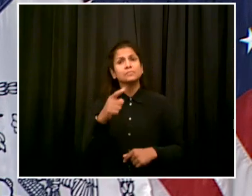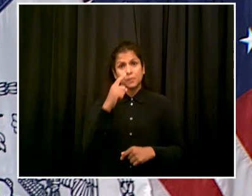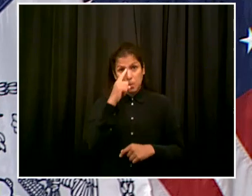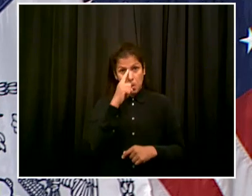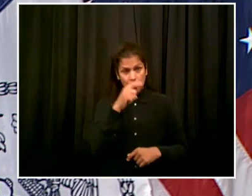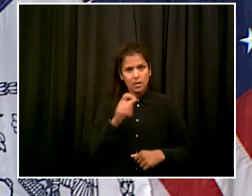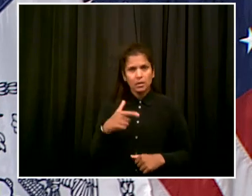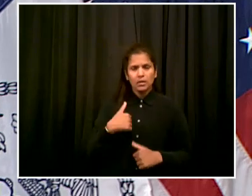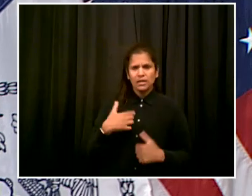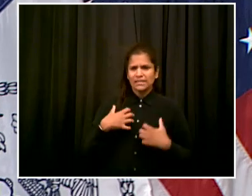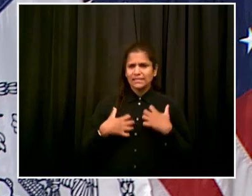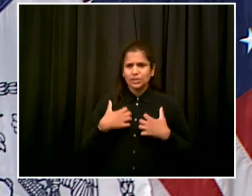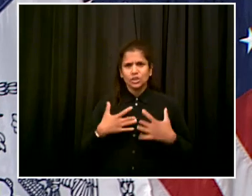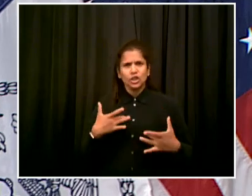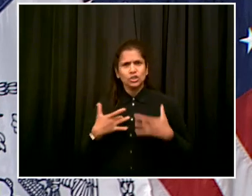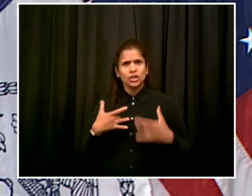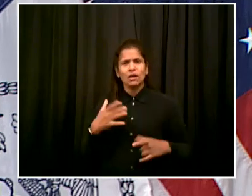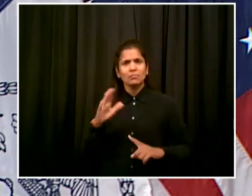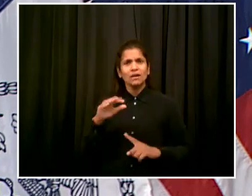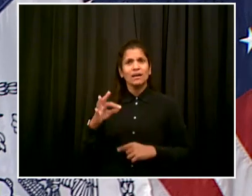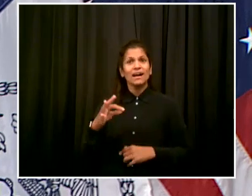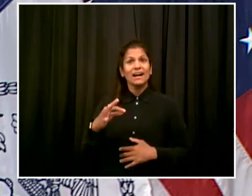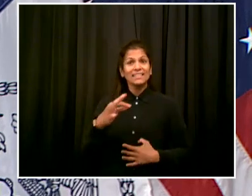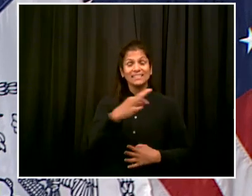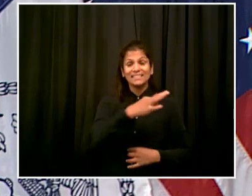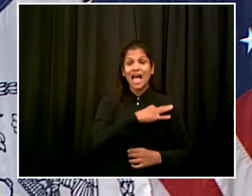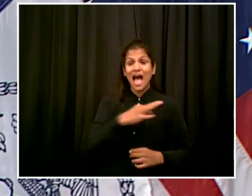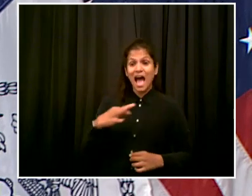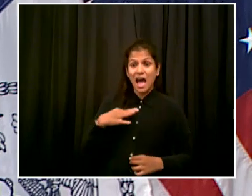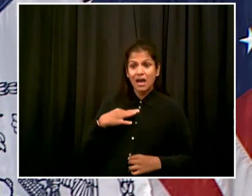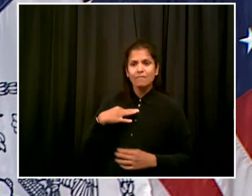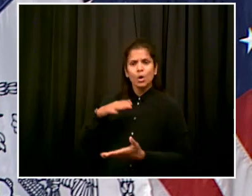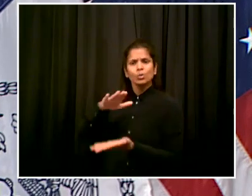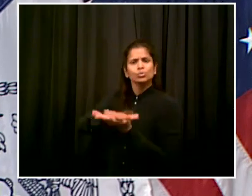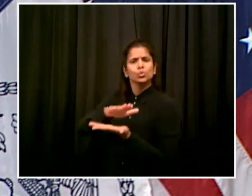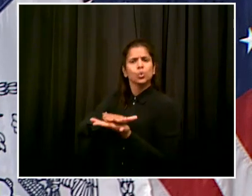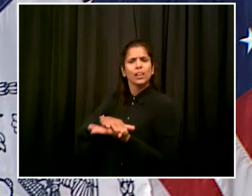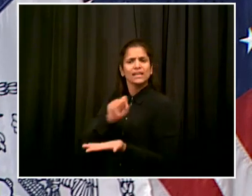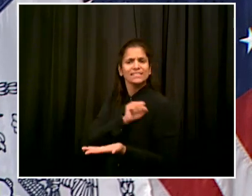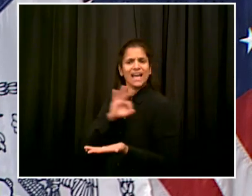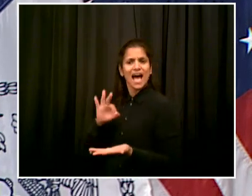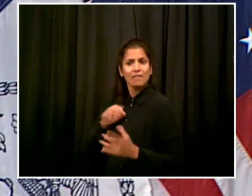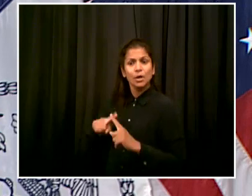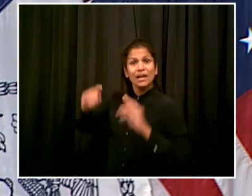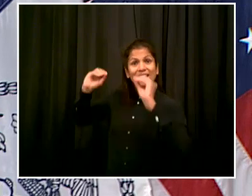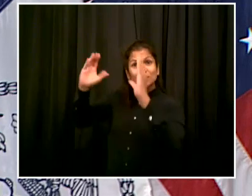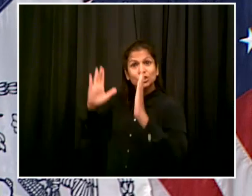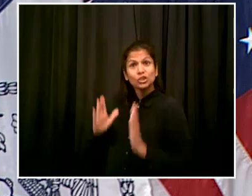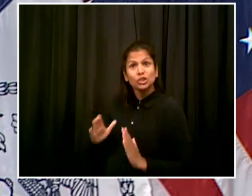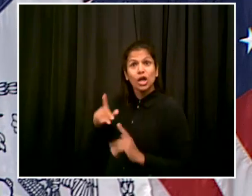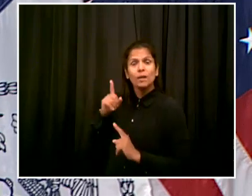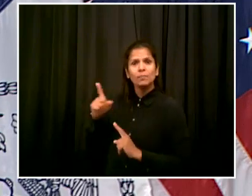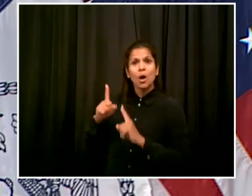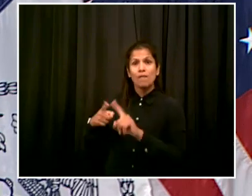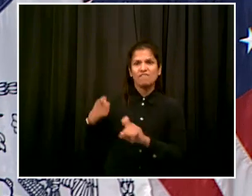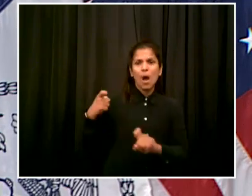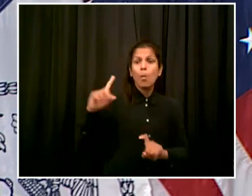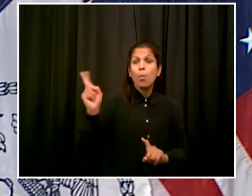>I > AM WELL.